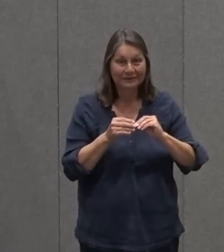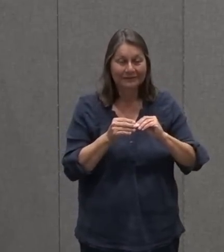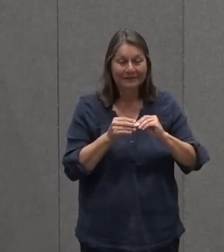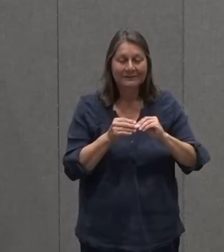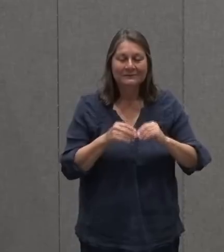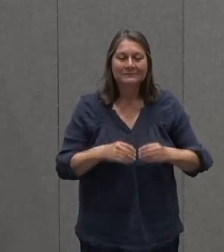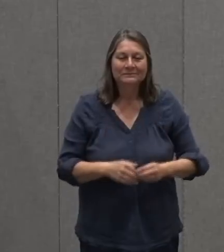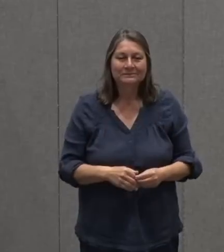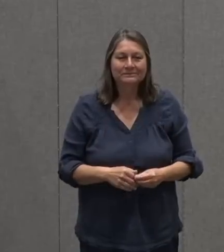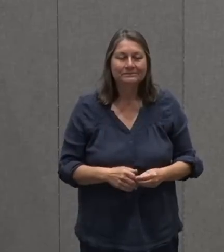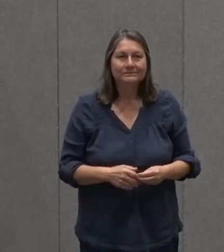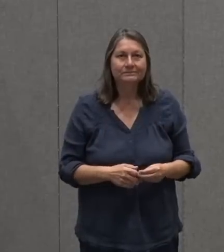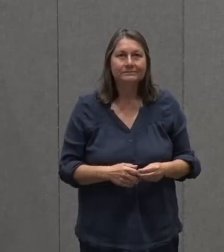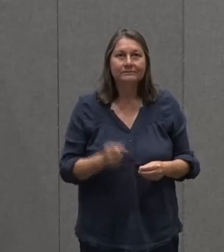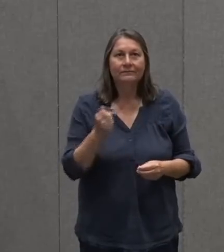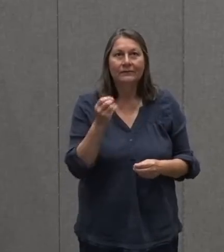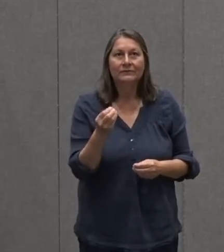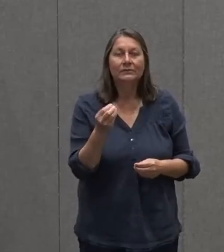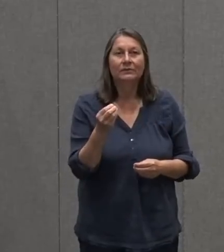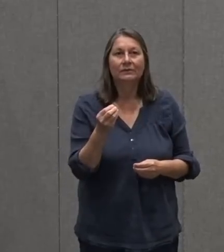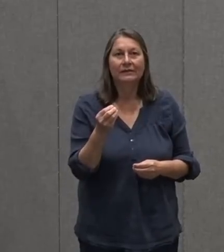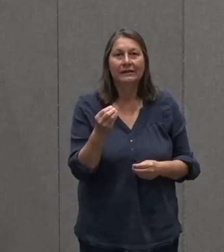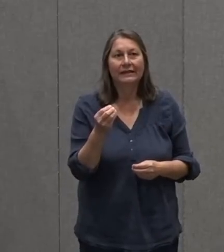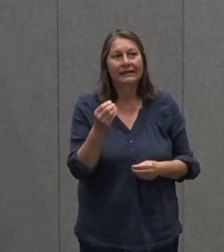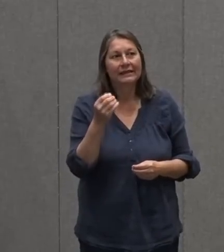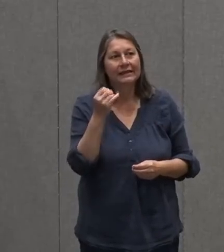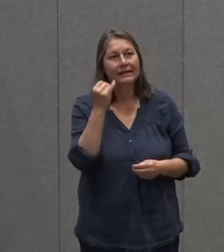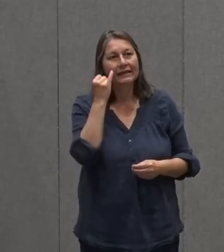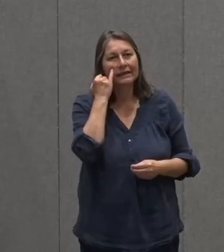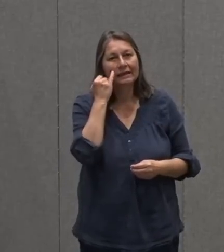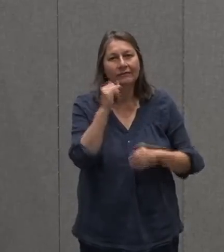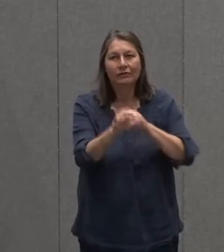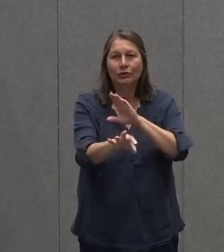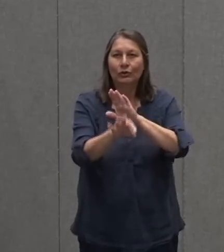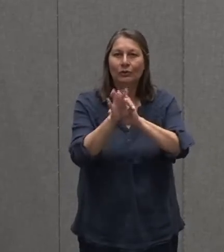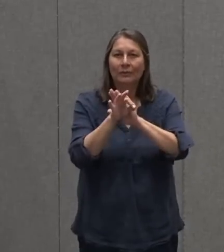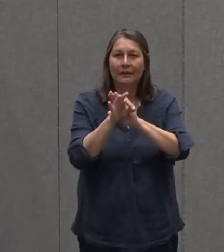So, for instance, if we were going to pick three and six,